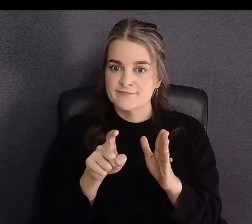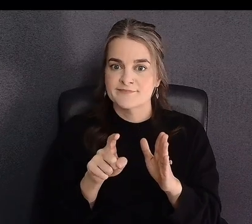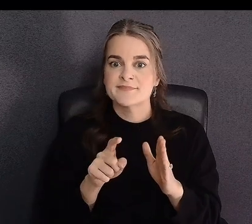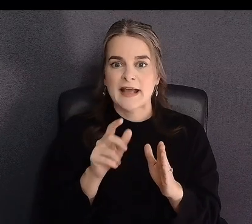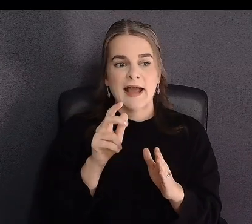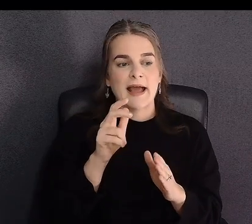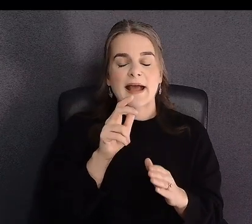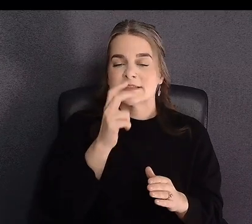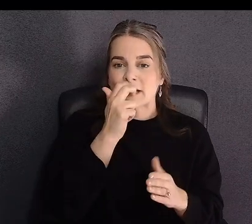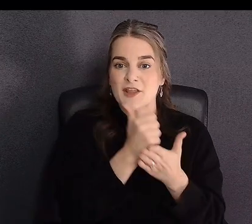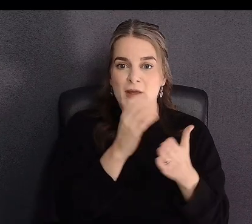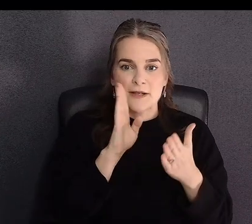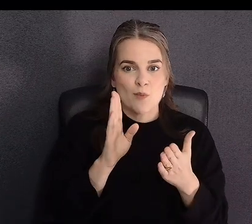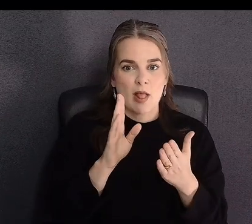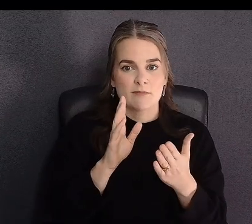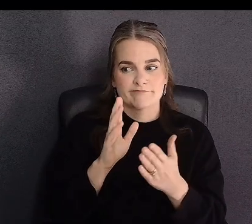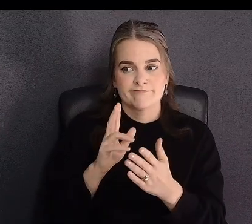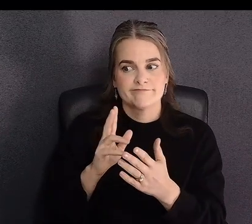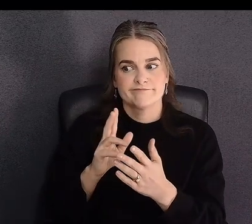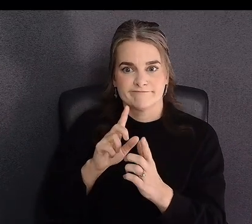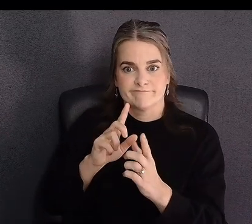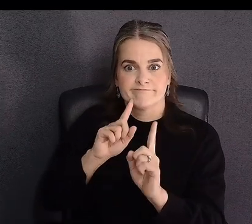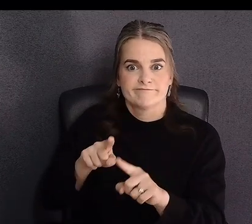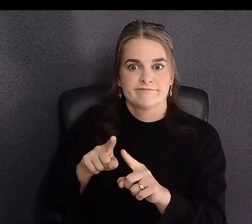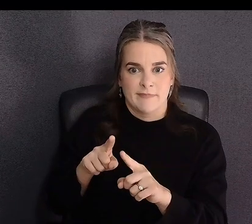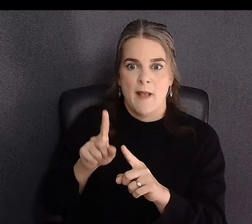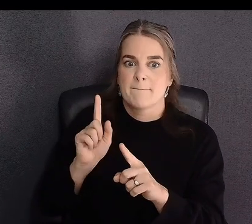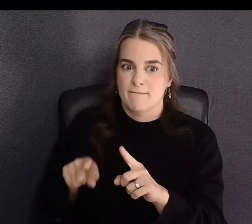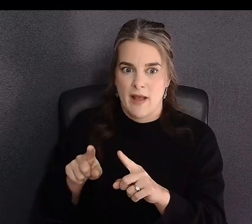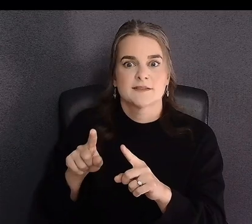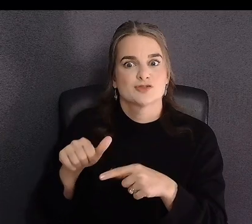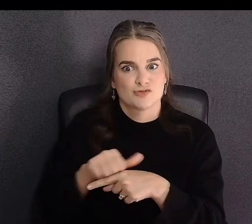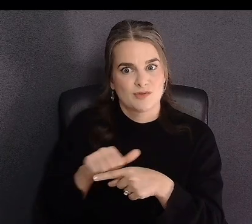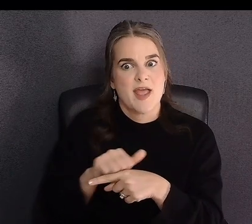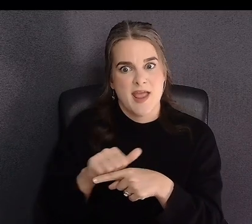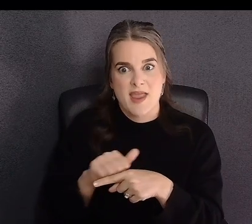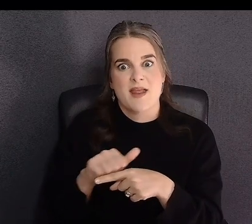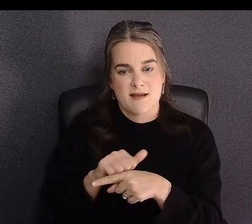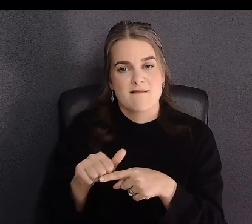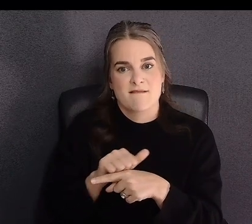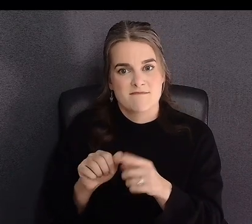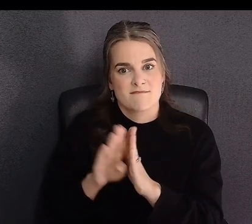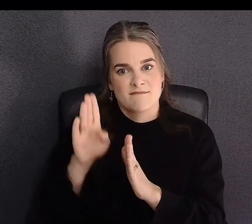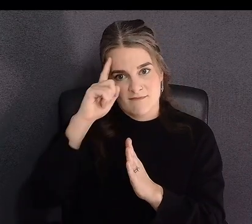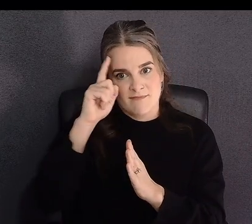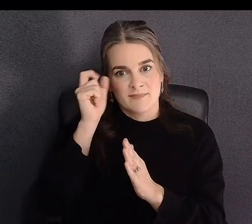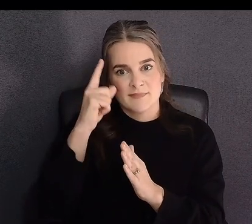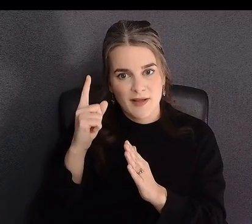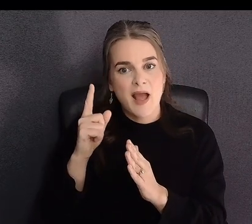feel like their cognition is appropriate to use it. Because it is training, a lot of training to know all the ins and outs. But also it's very tiring on the eyes.